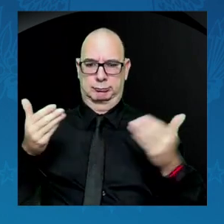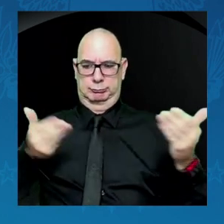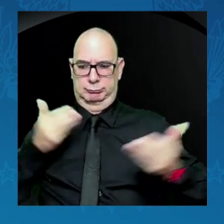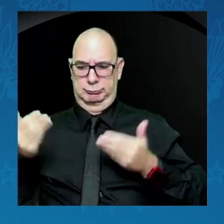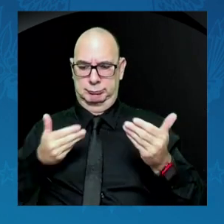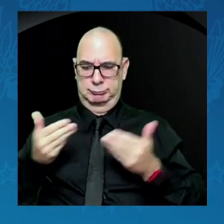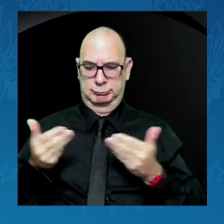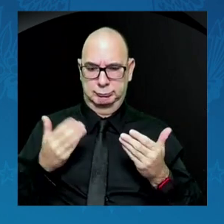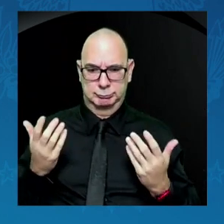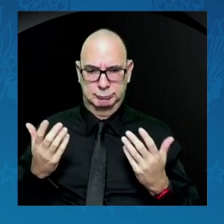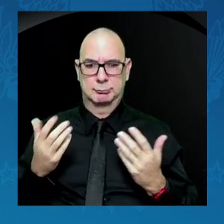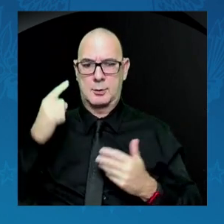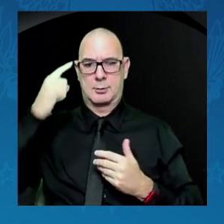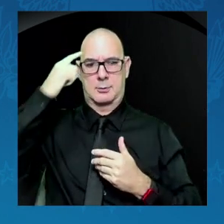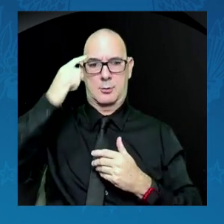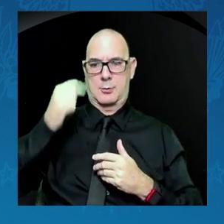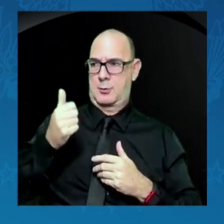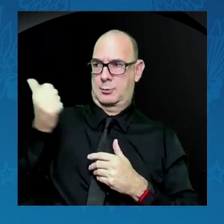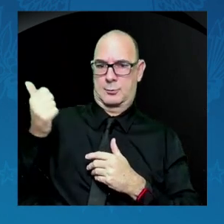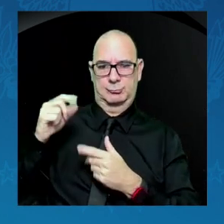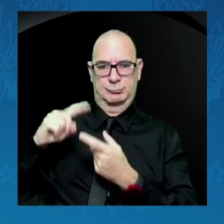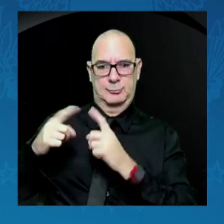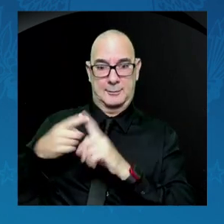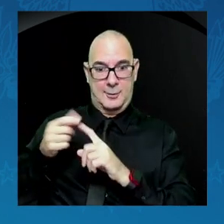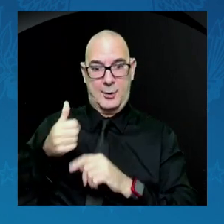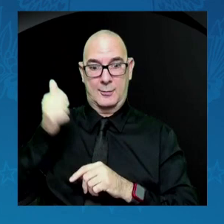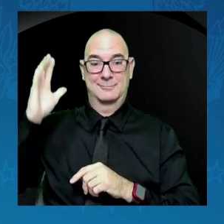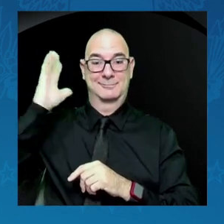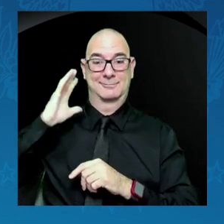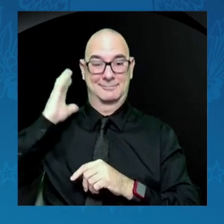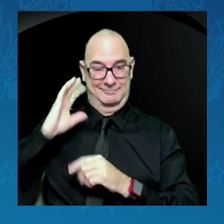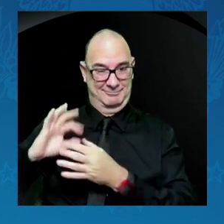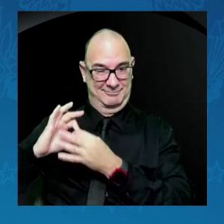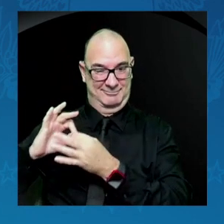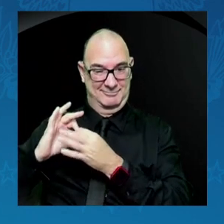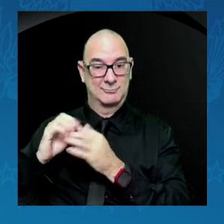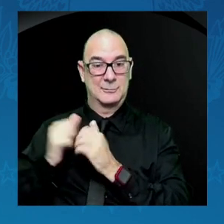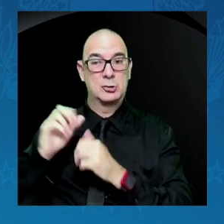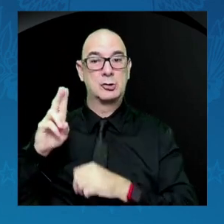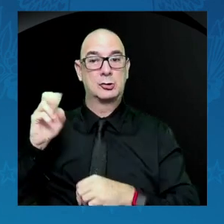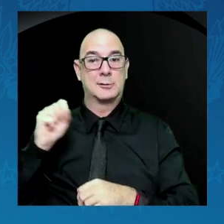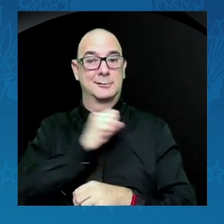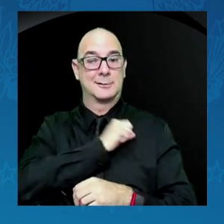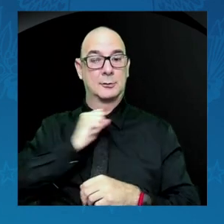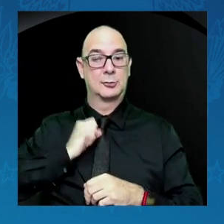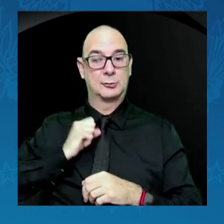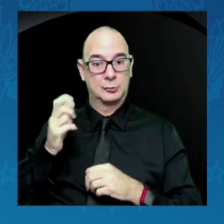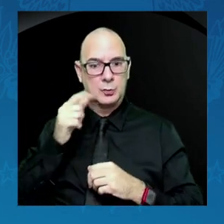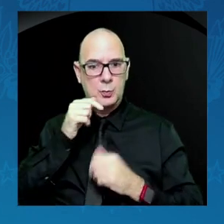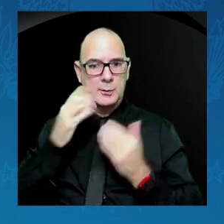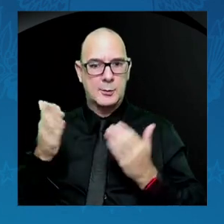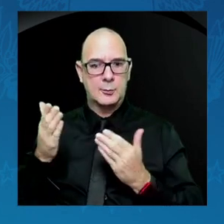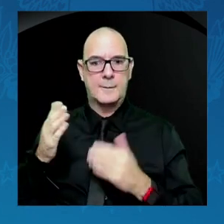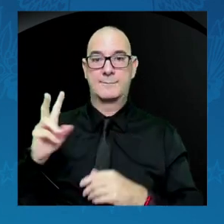and another former colleague from the United States Senate. And that is now our Vice President, Kamala Harris, and you'll be hearing from her lately.